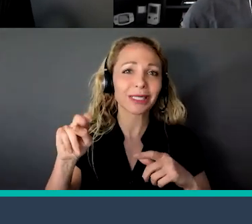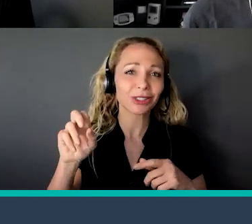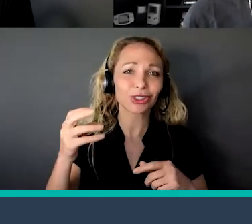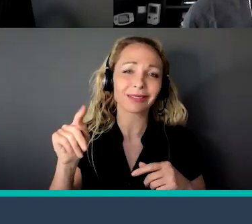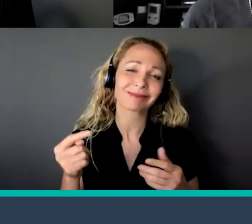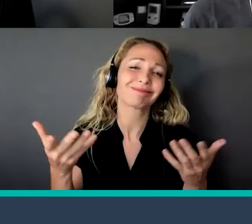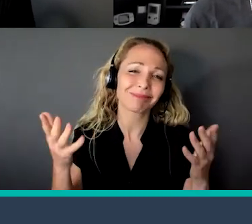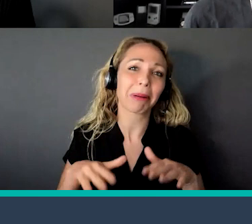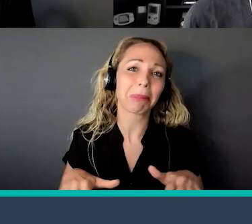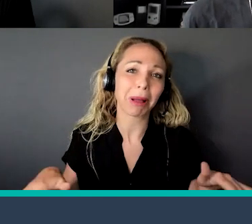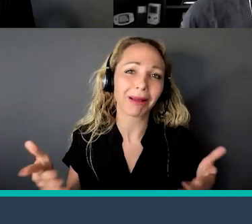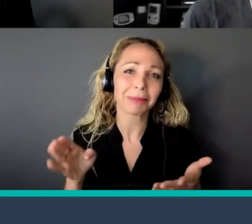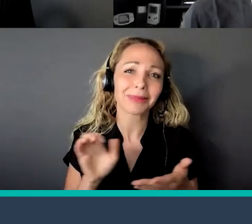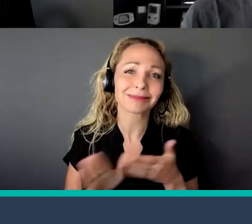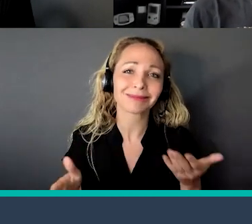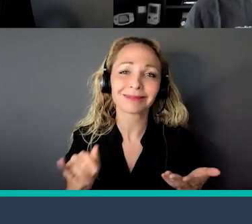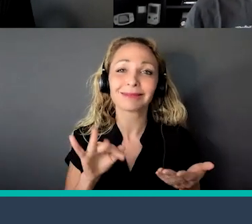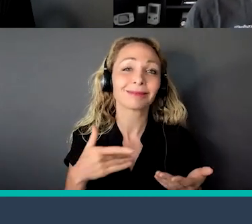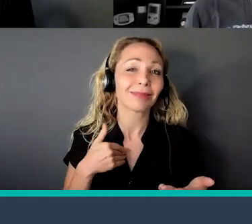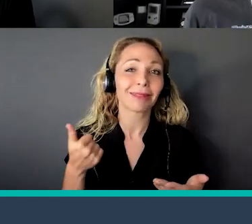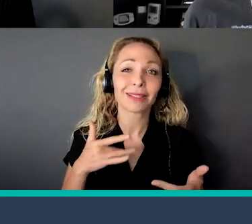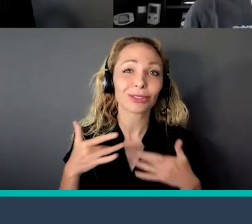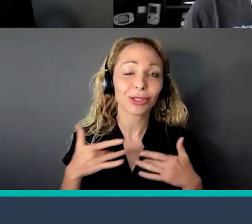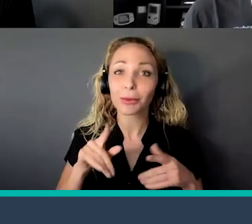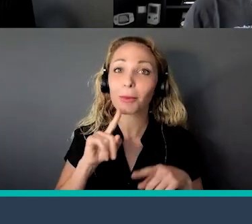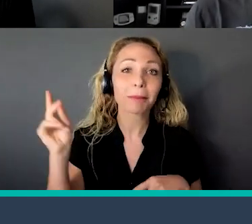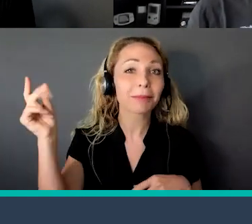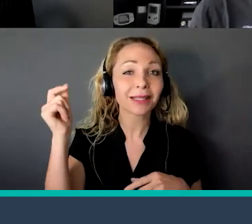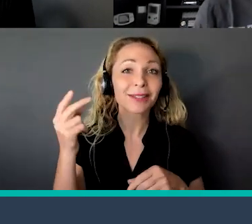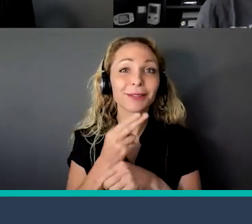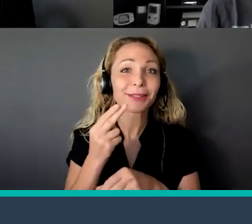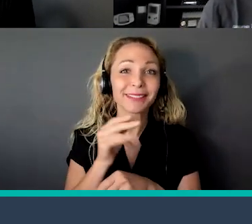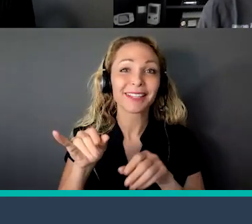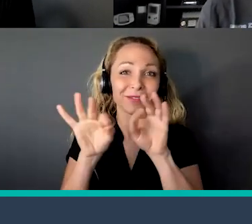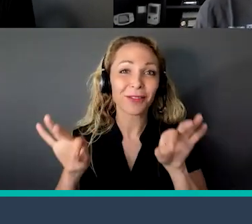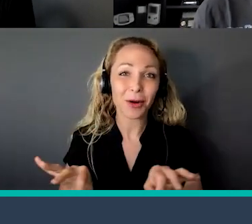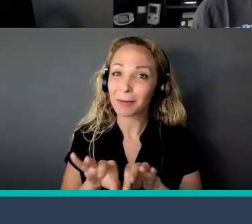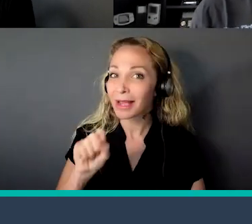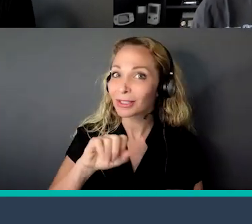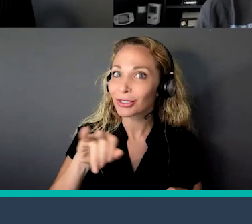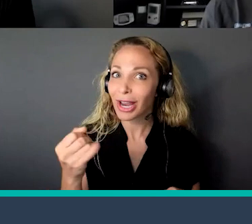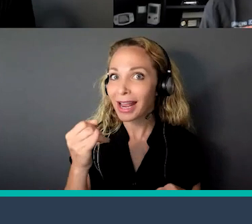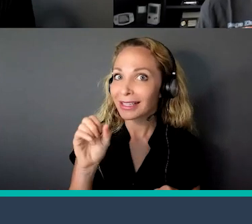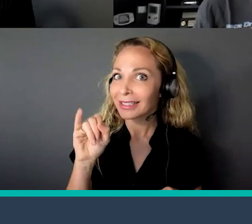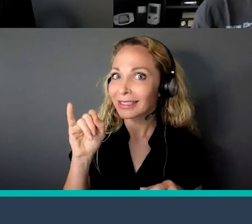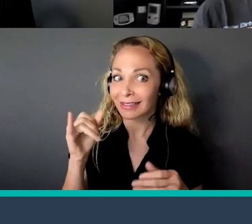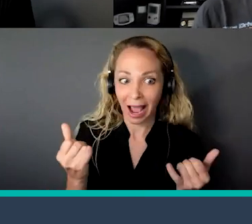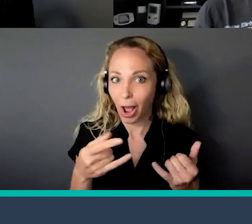AND IF YOU HAVE CONCERNS REPORT TO THE FORUM THAT SJ IS POSTING IN THE CHAT NOW. AND WHILE TALKING ABOUT CHAT.